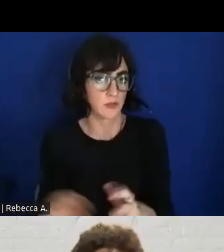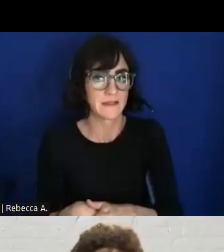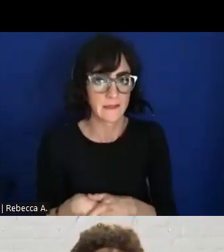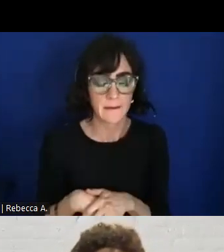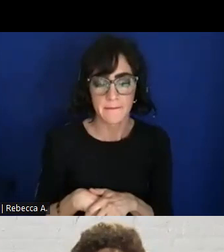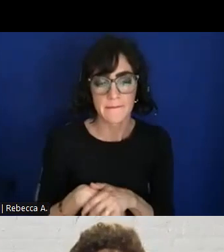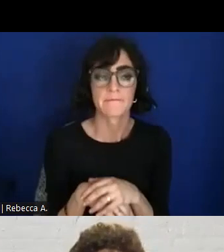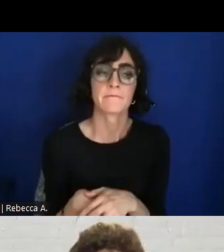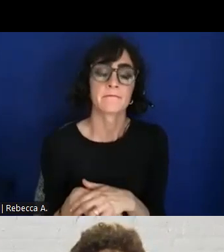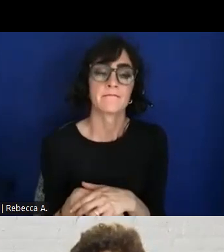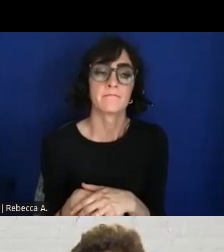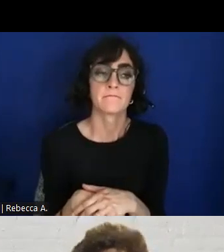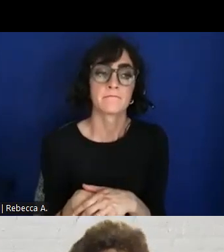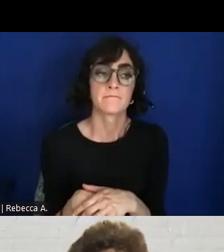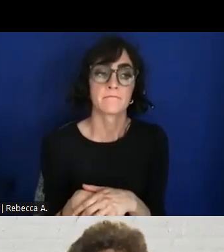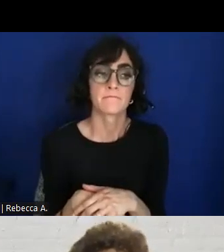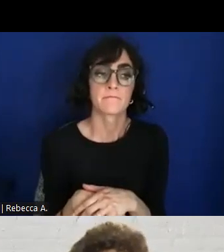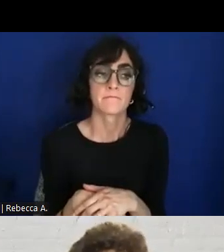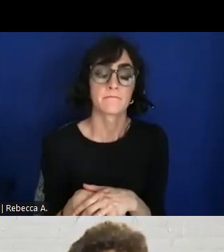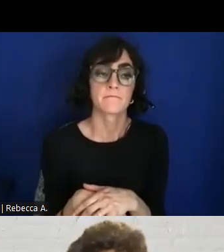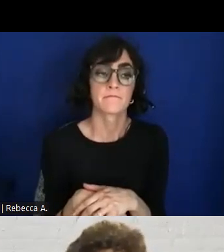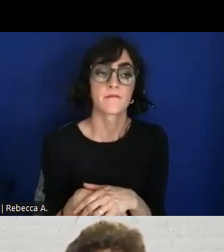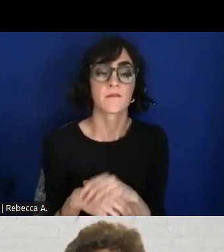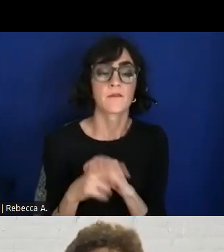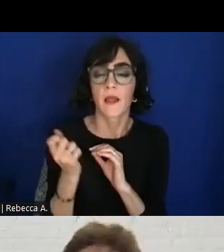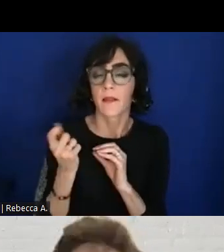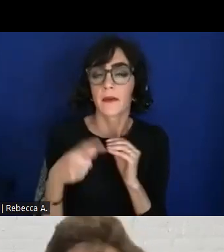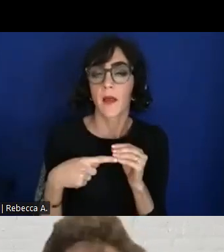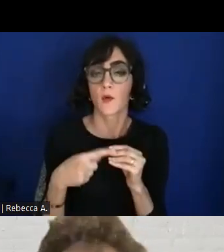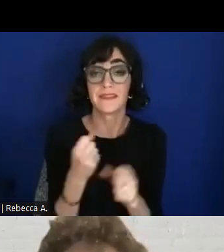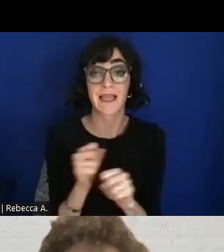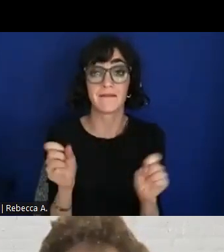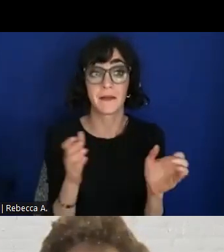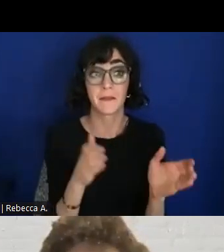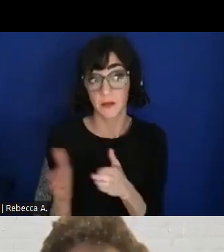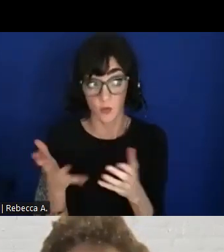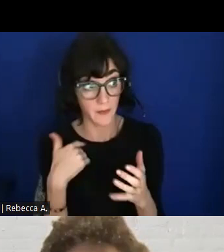just a little bit about safety planning you want me to run through this really quickly